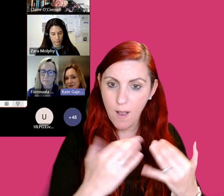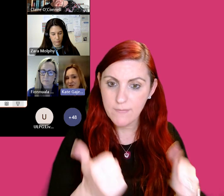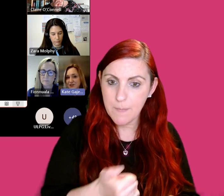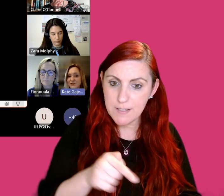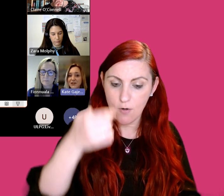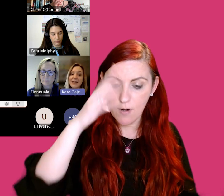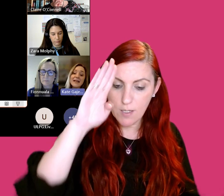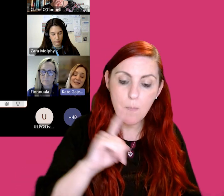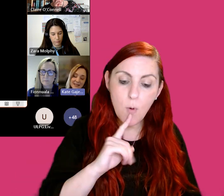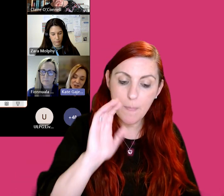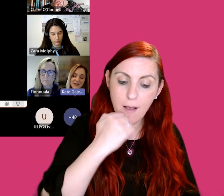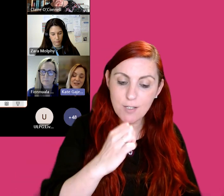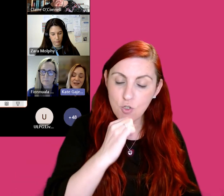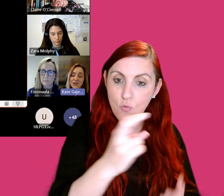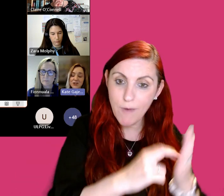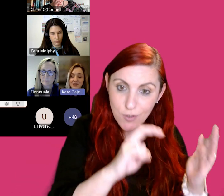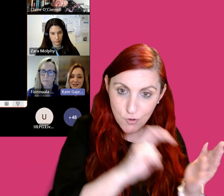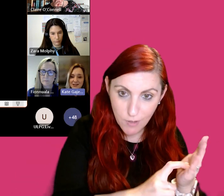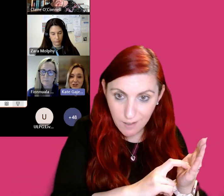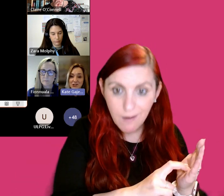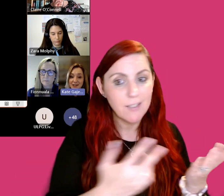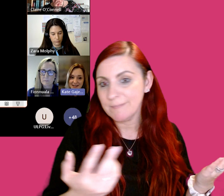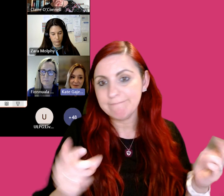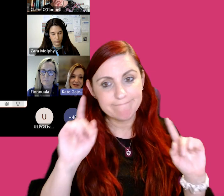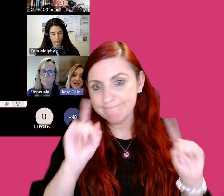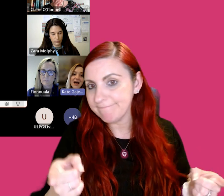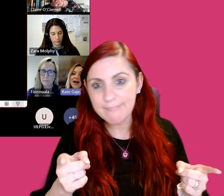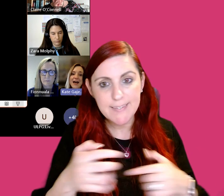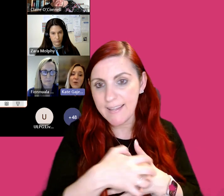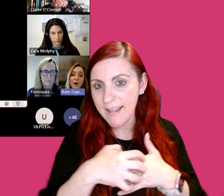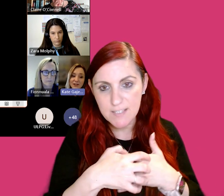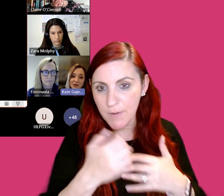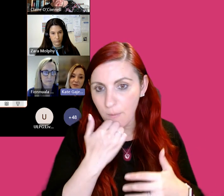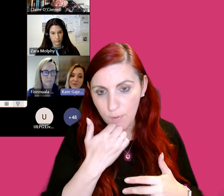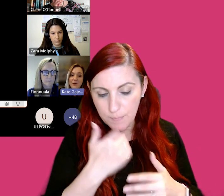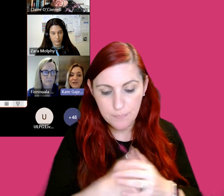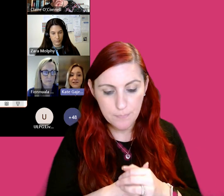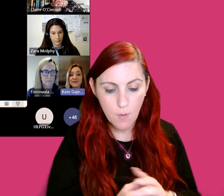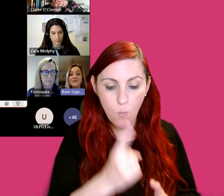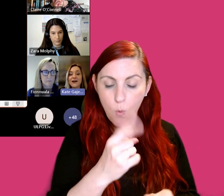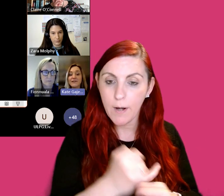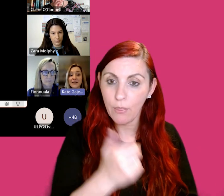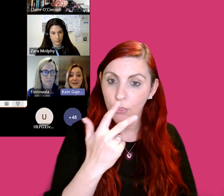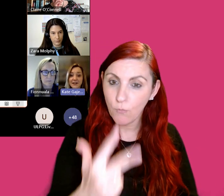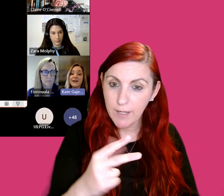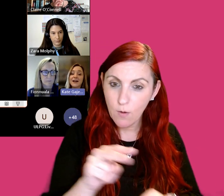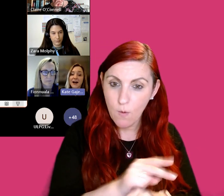diabetes registry this is just a this is just just an estimate uh one in three people over 75 either